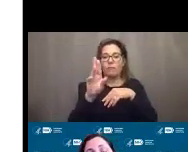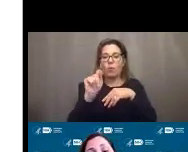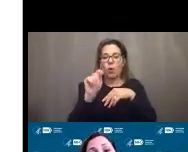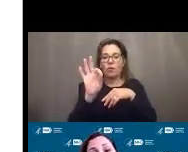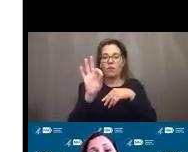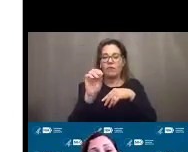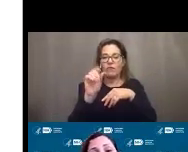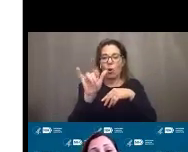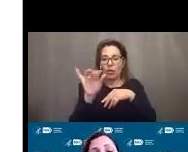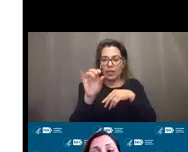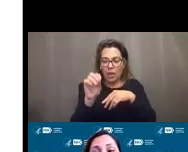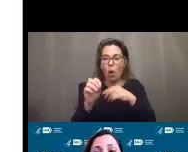Nastaran Zahir: Thanks, Paula.